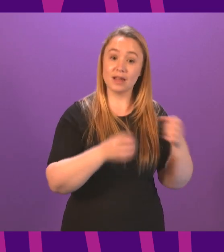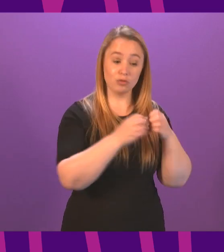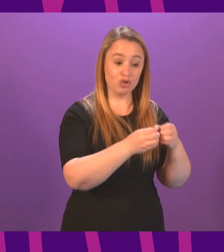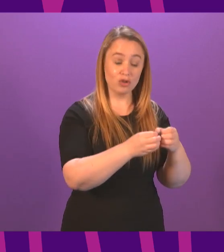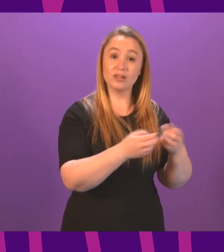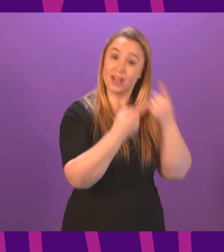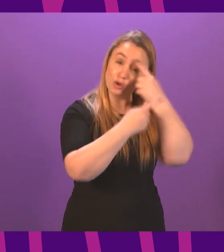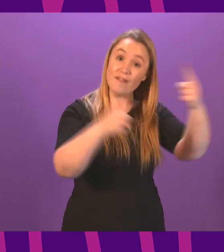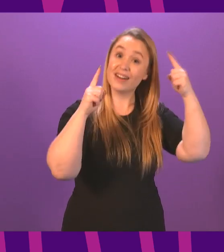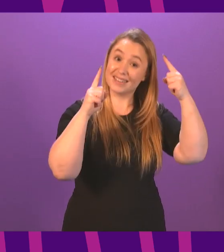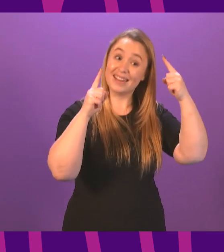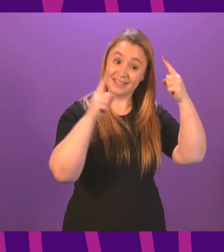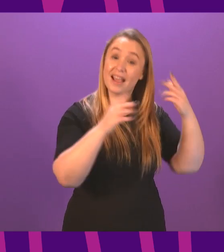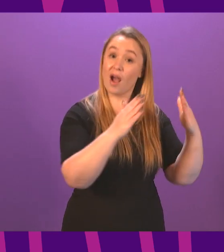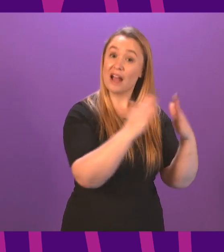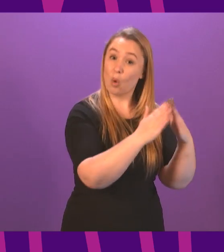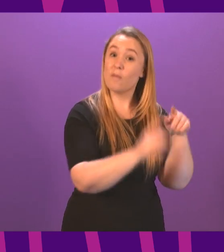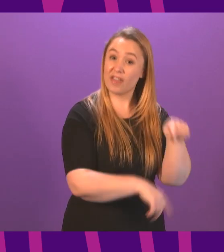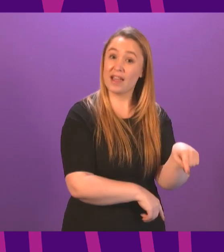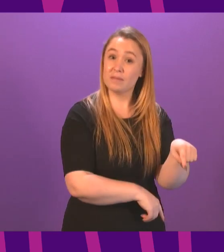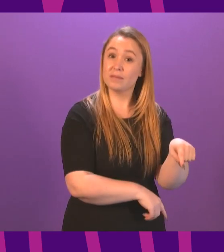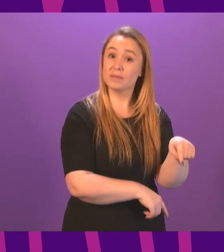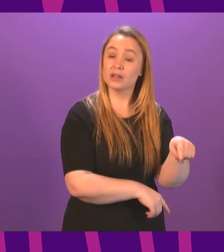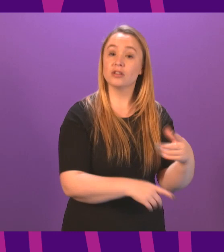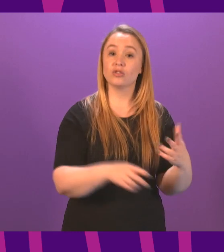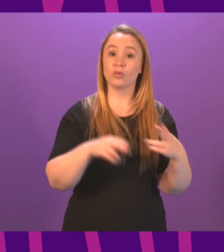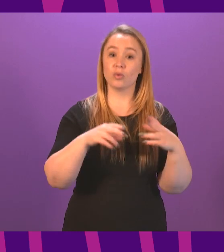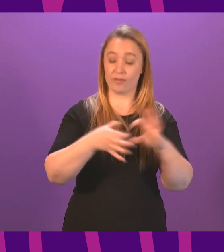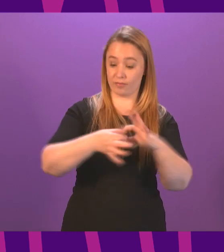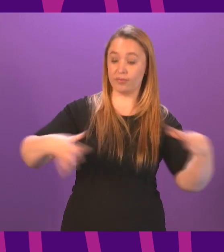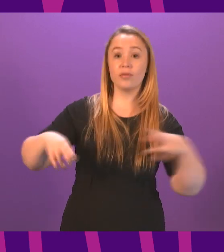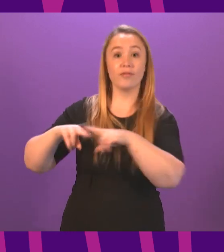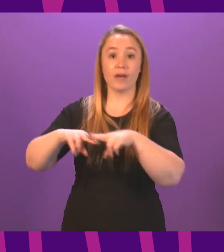case for estranged students and care-experienced young people and students.